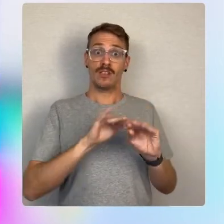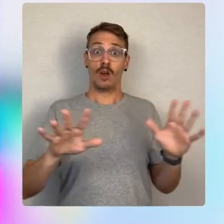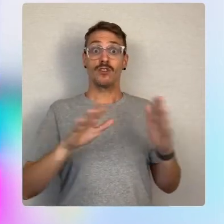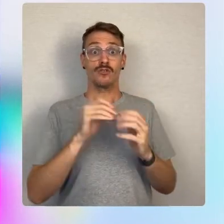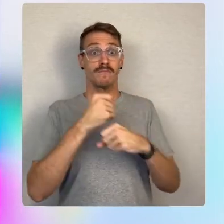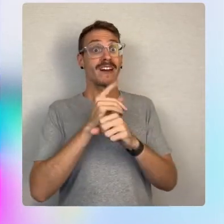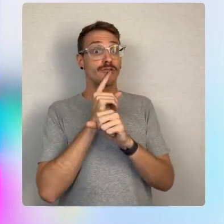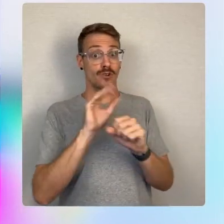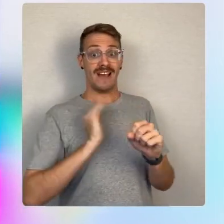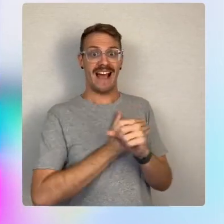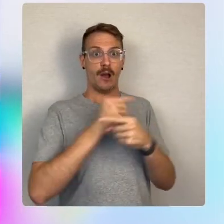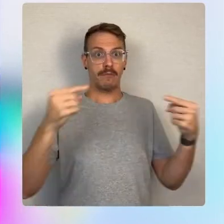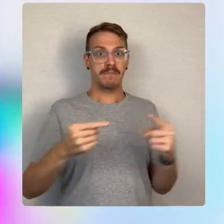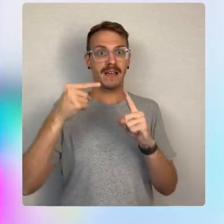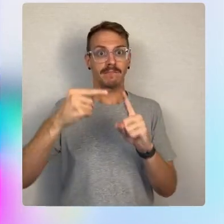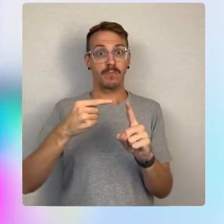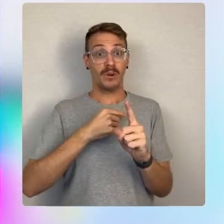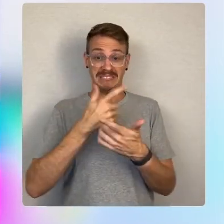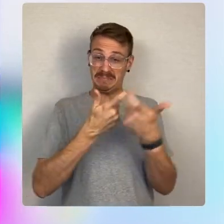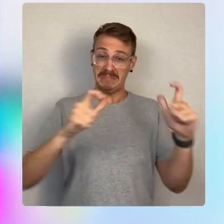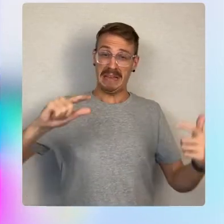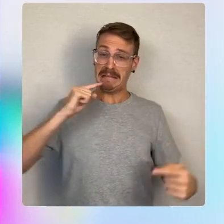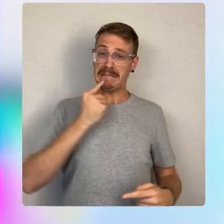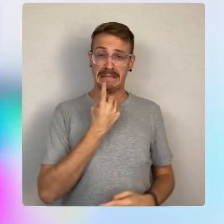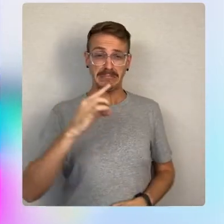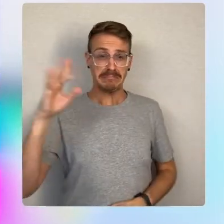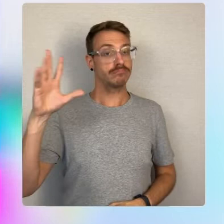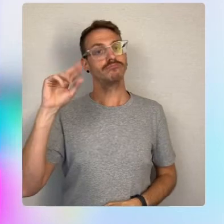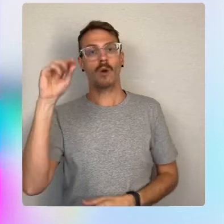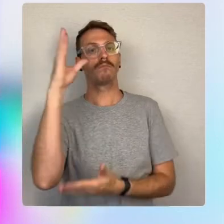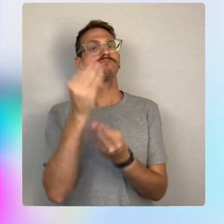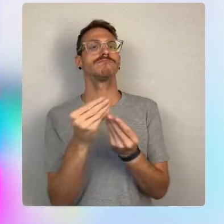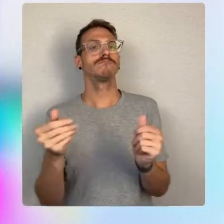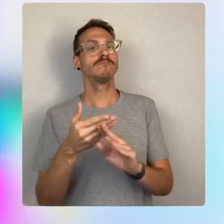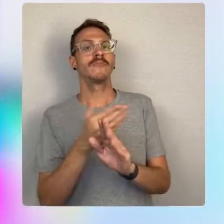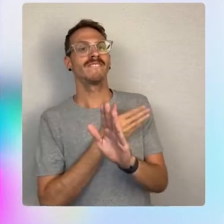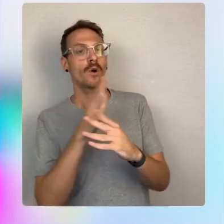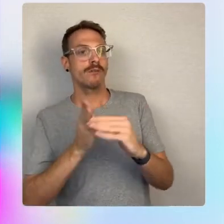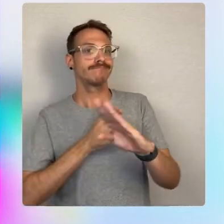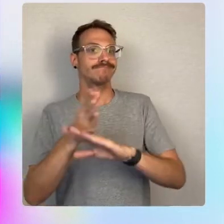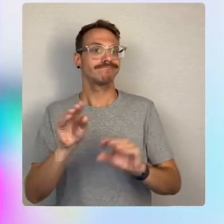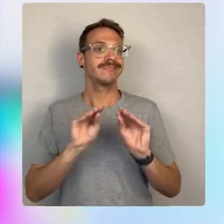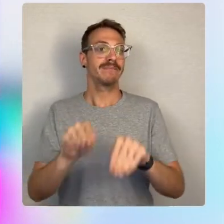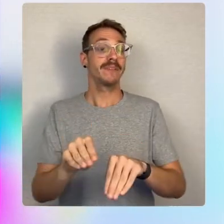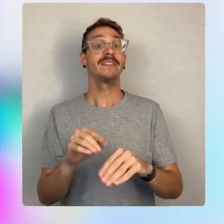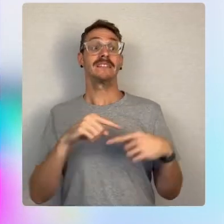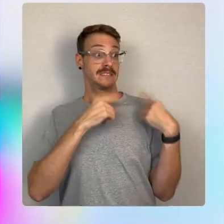were actually resolved before we implemented it. Since then, we've implemented the avatars in some fresh projects